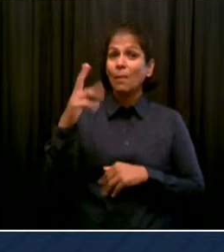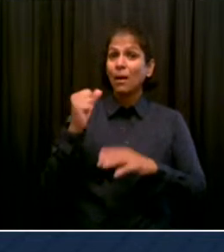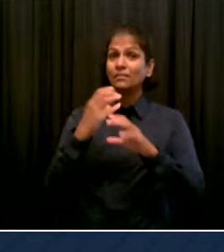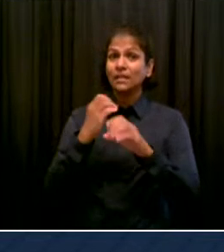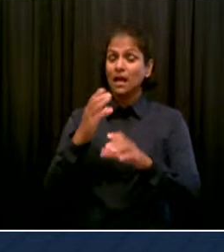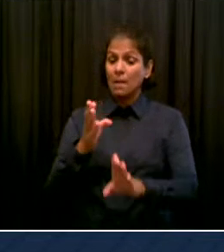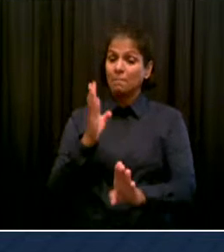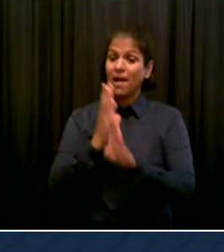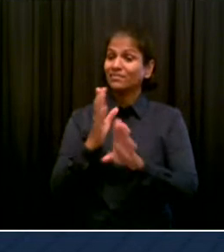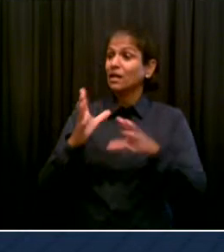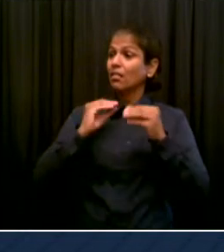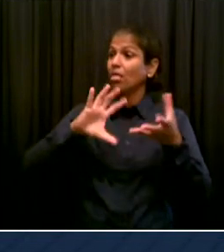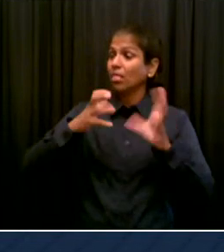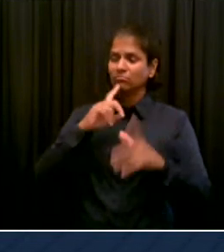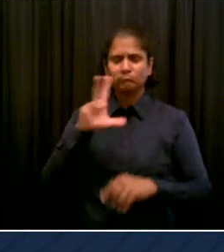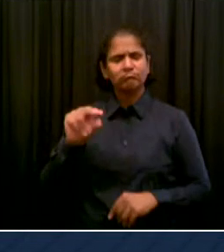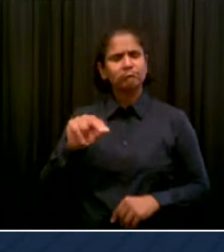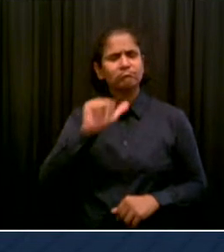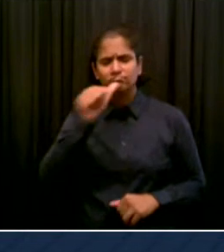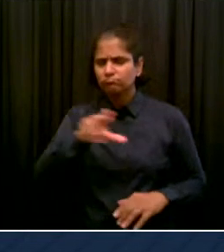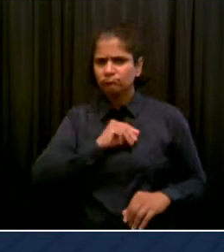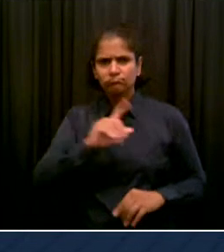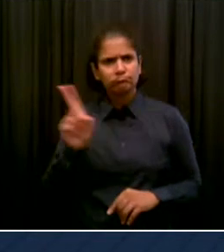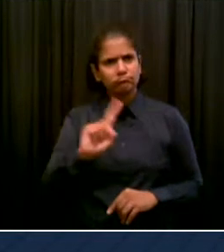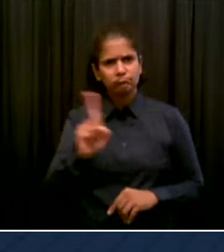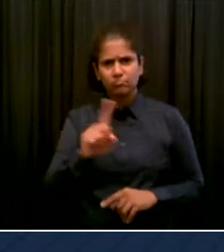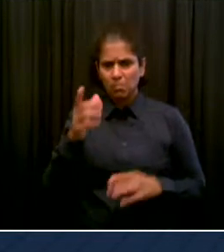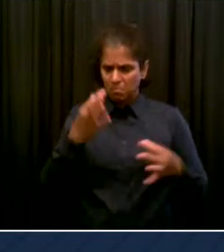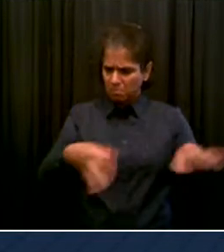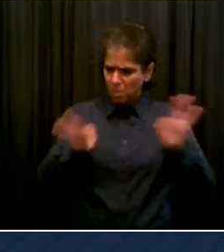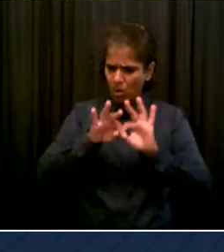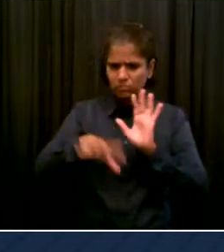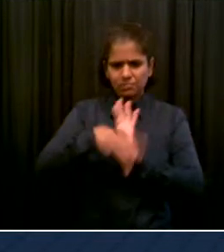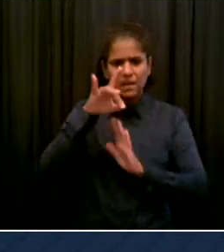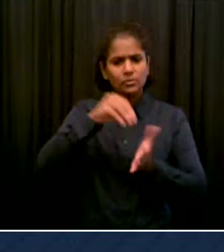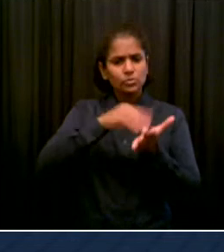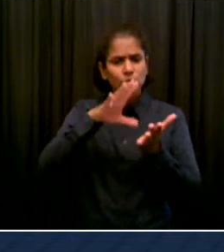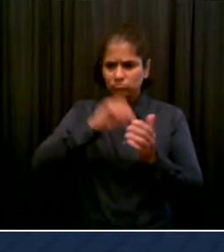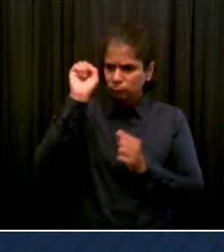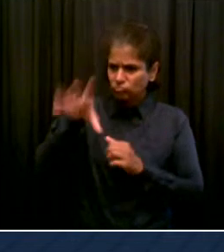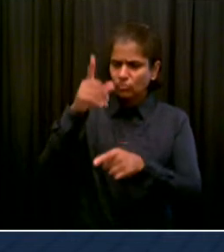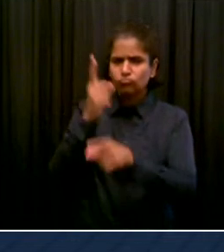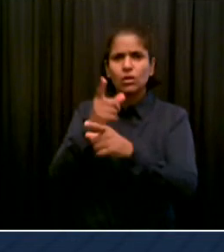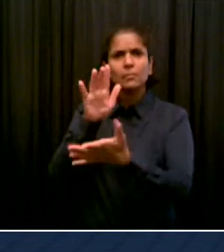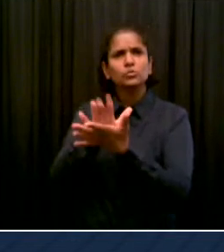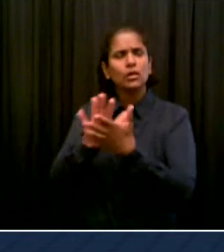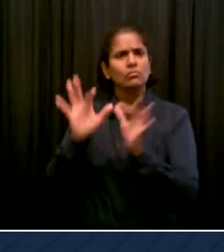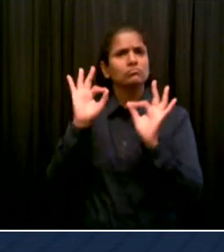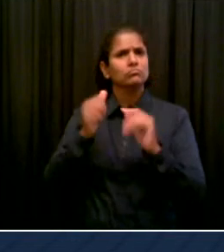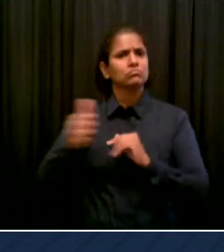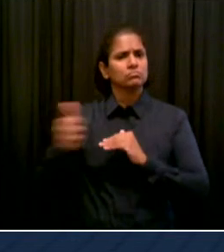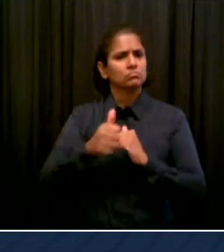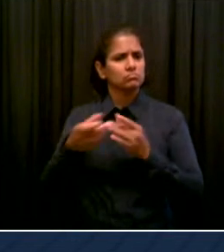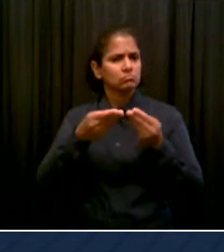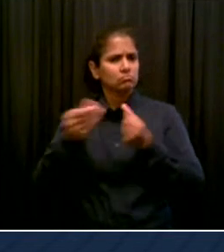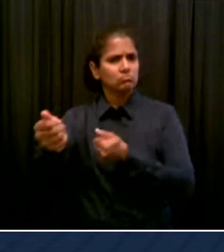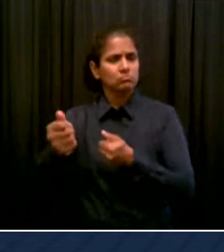YOU HAVE DONE A GREAT B JOIN YOUR MATH WORK OVER THE YEARS. JUST AGREEING WITH THE MAYOR